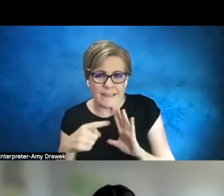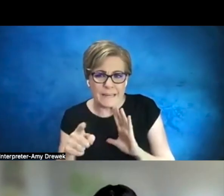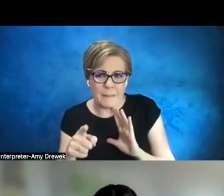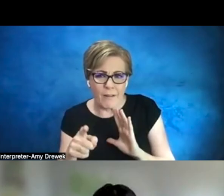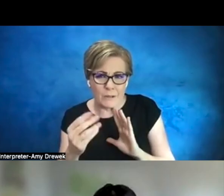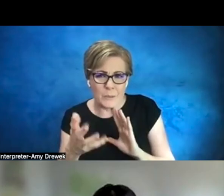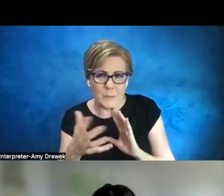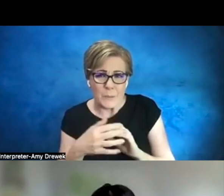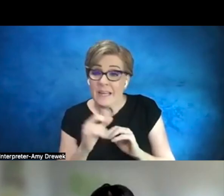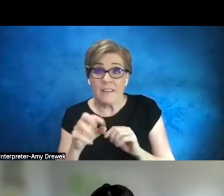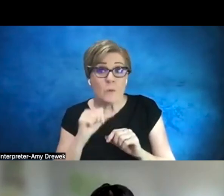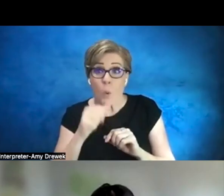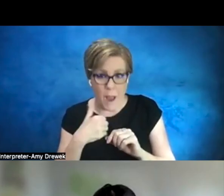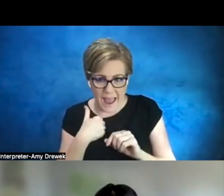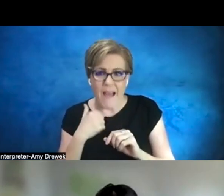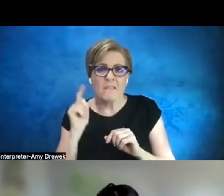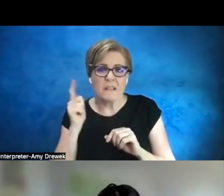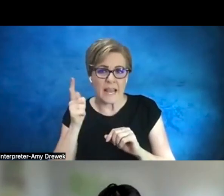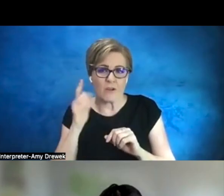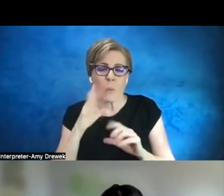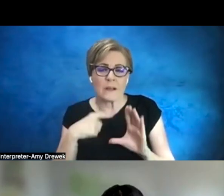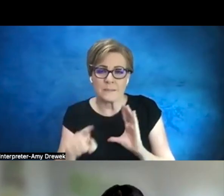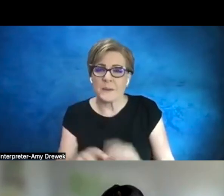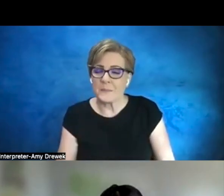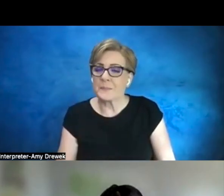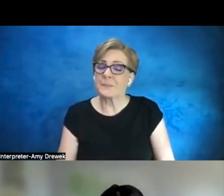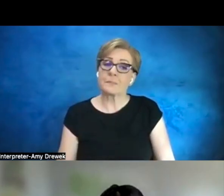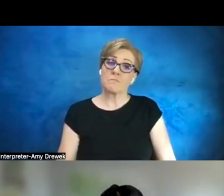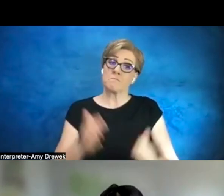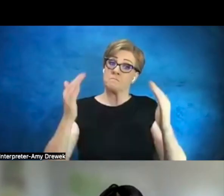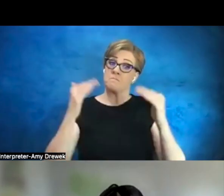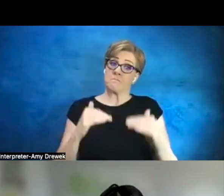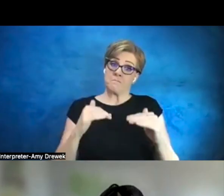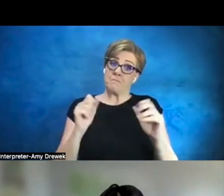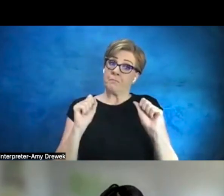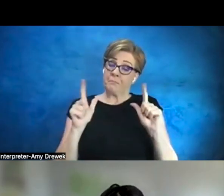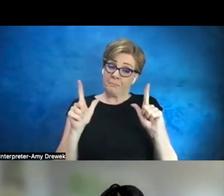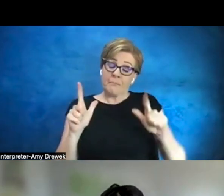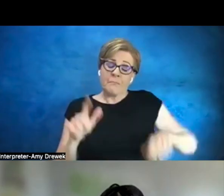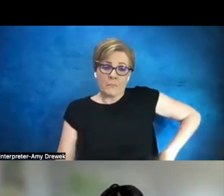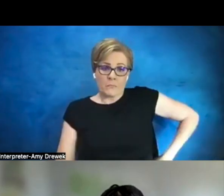you don't have them, I can send them for sure. We're going to move on to our next slide. If